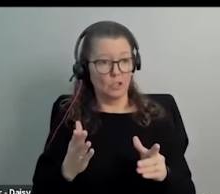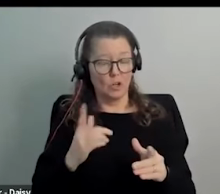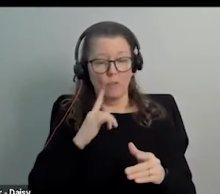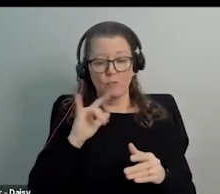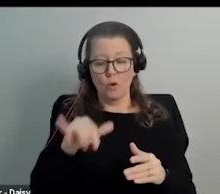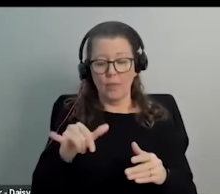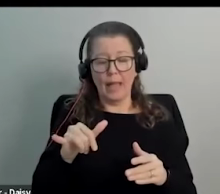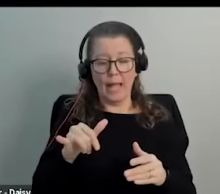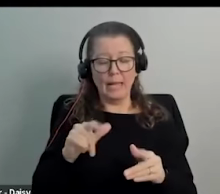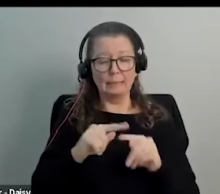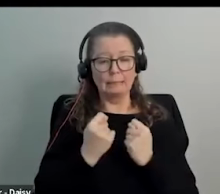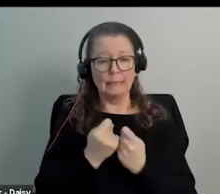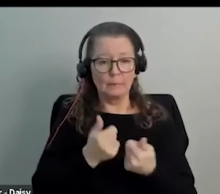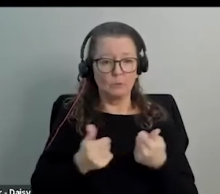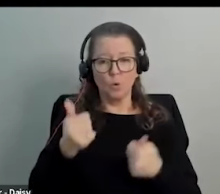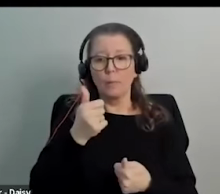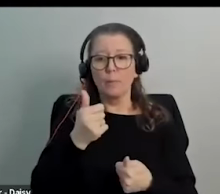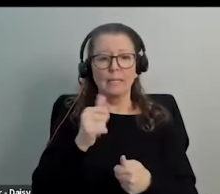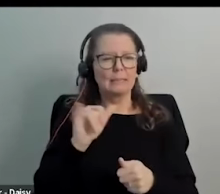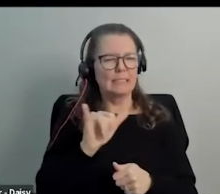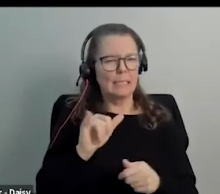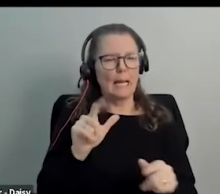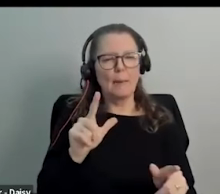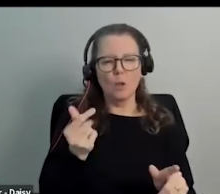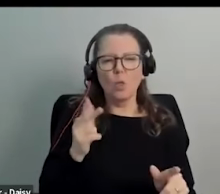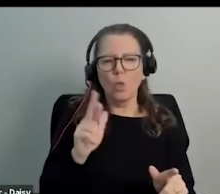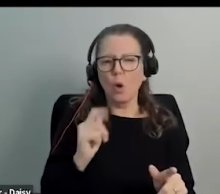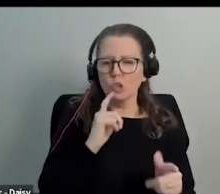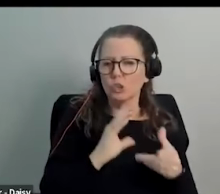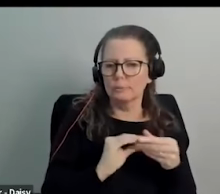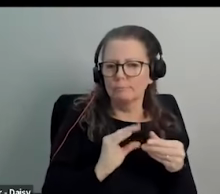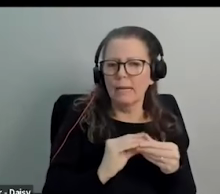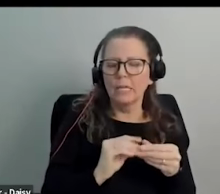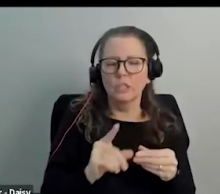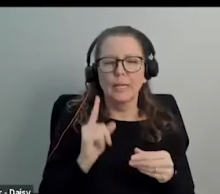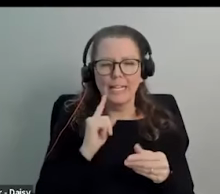And much like Laura indicated, you know, and I think you'll hear,